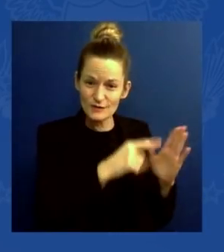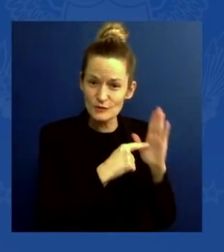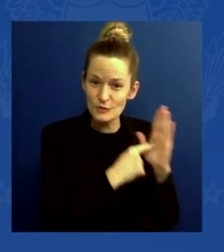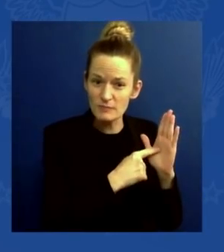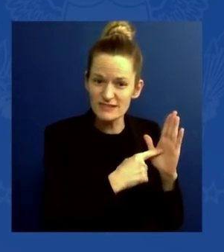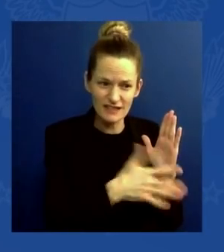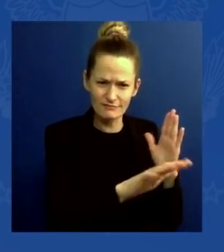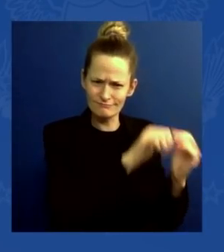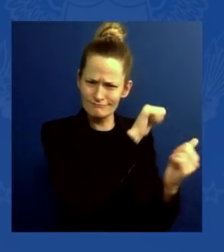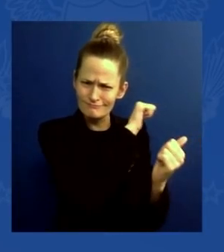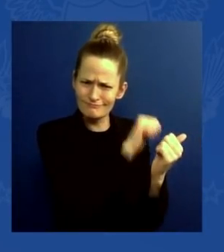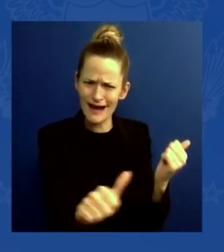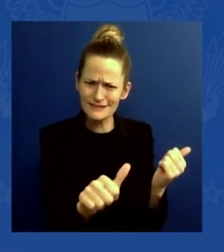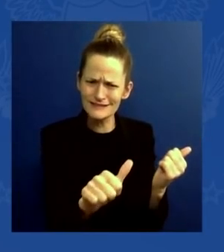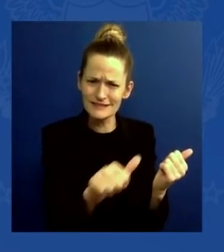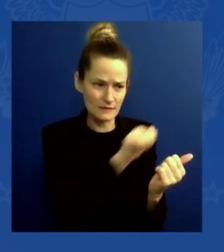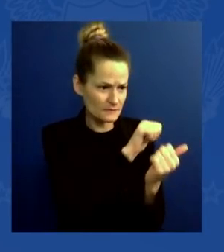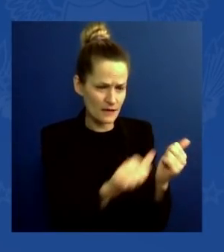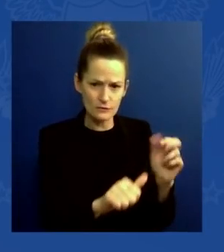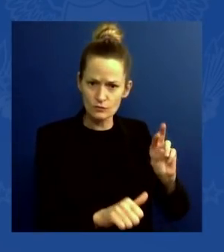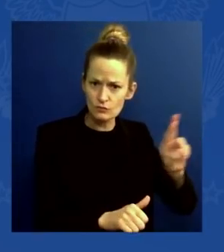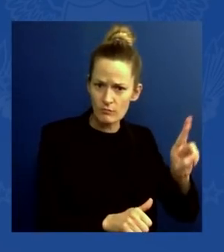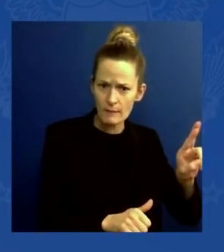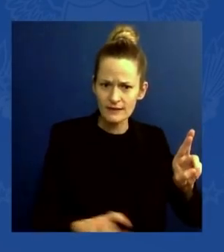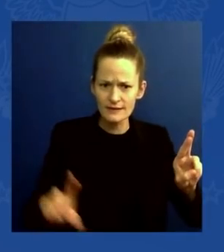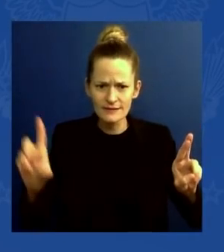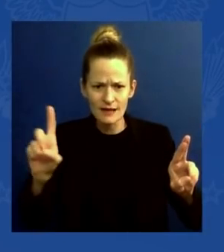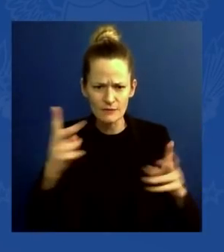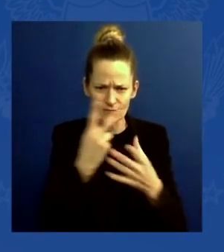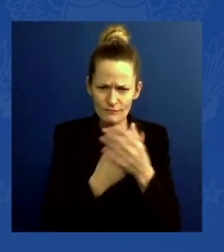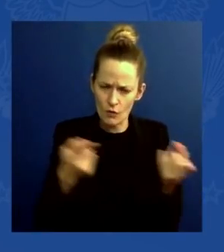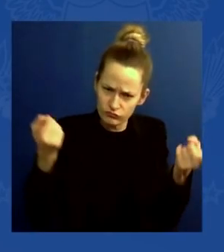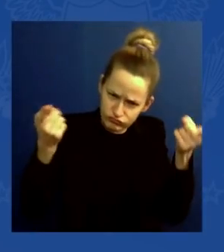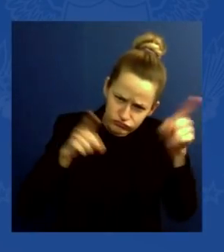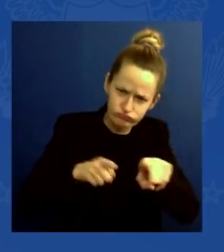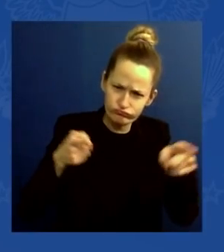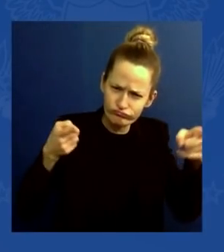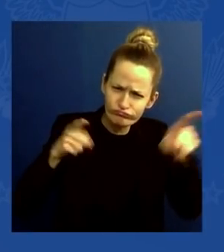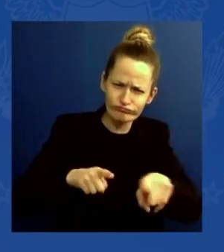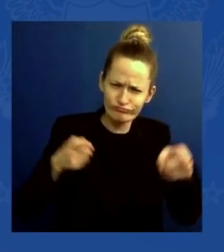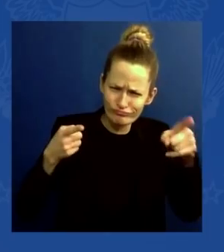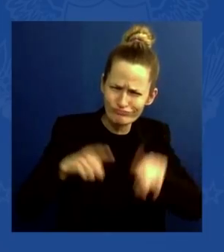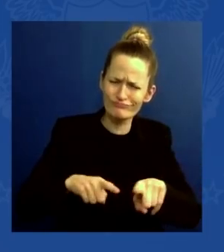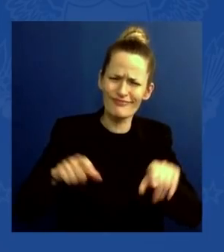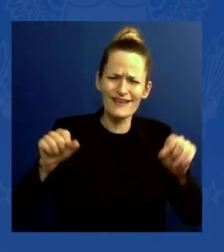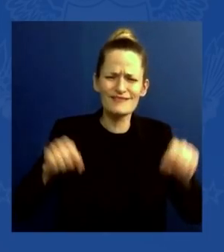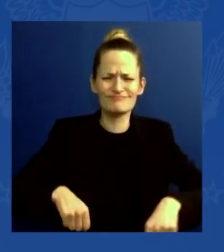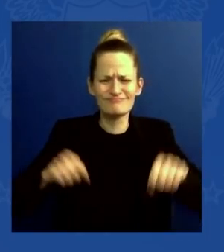a once-in-a-generation investment that's going to create millions of jobs modernizing our infrastructure -- our roads,